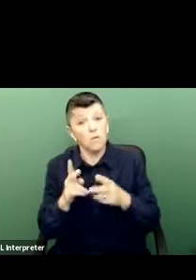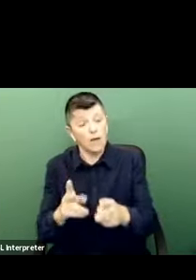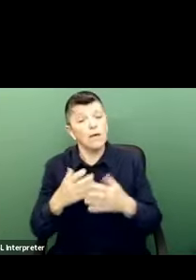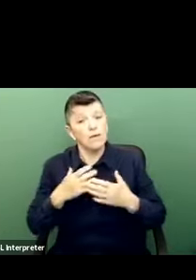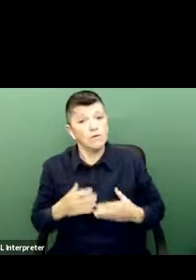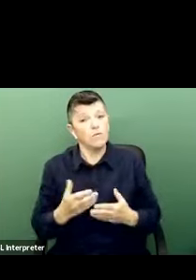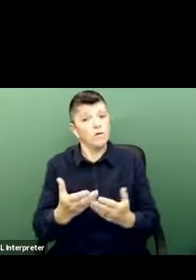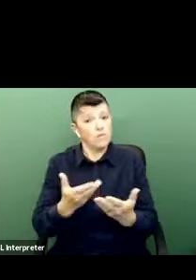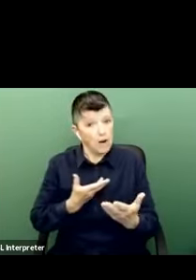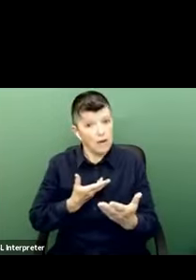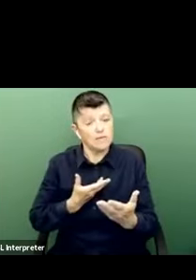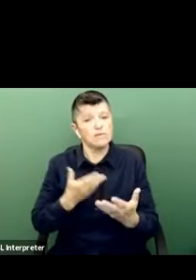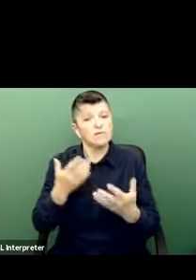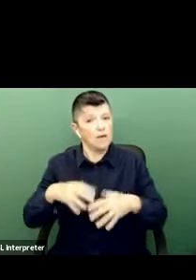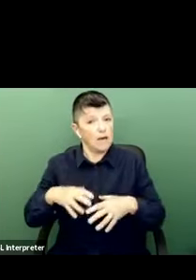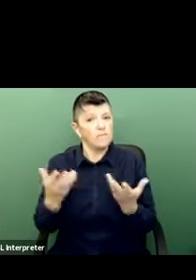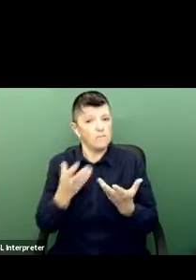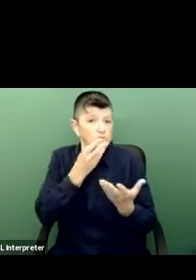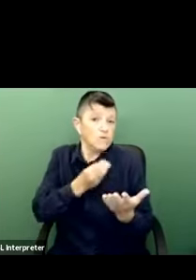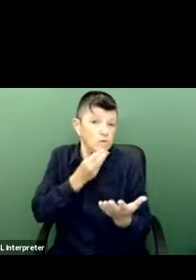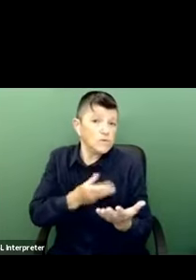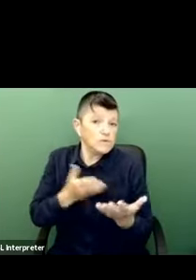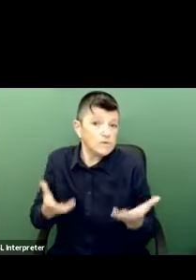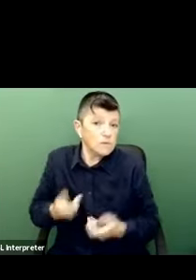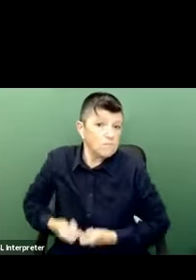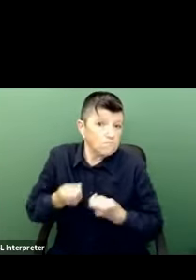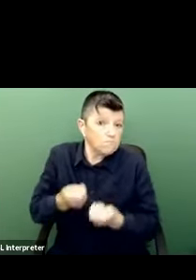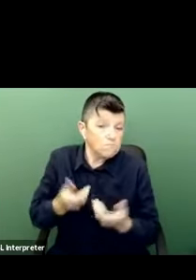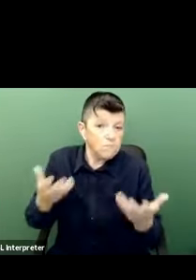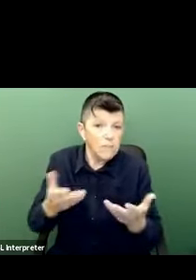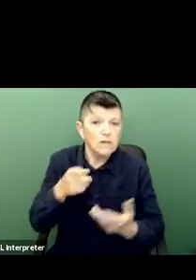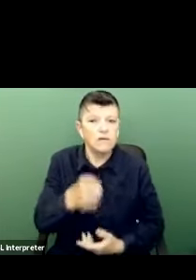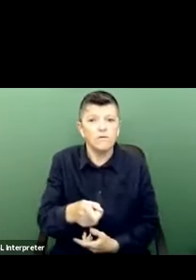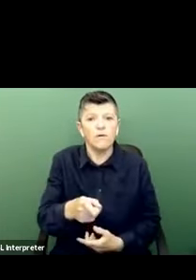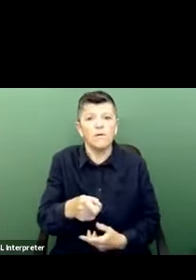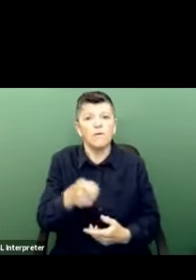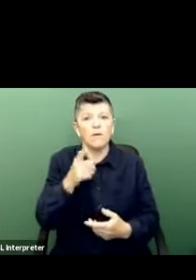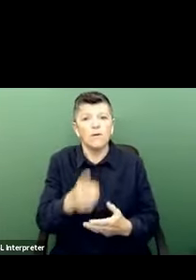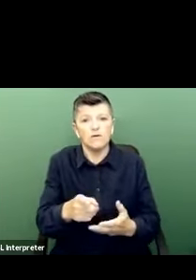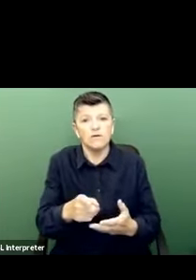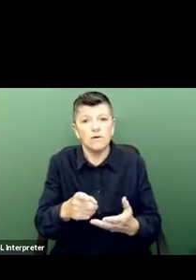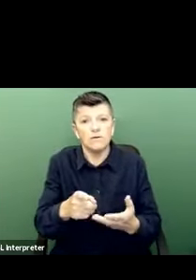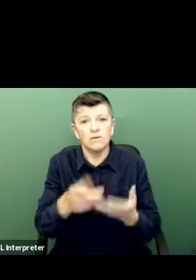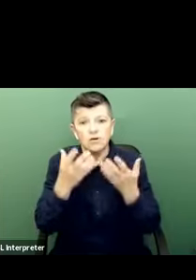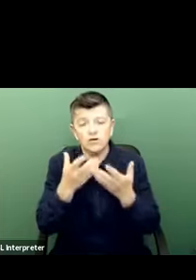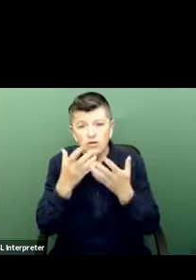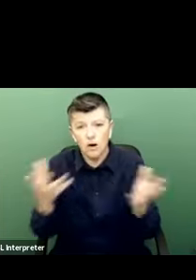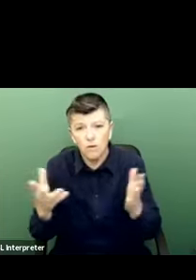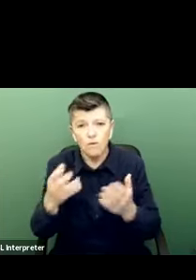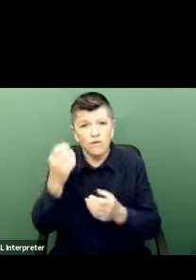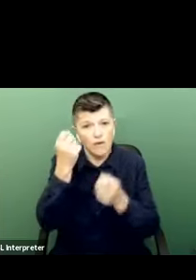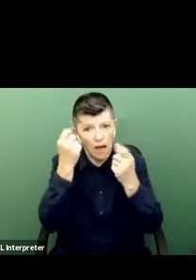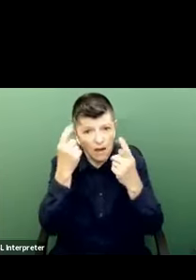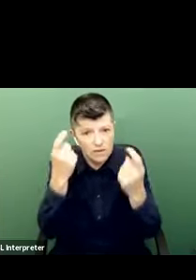themselves. Many acts of legislation and legal convention for example the powerful